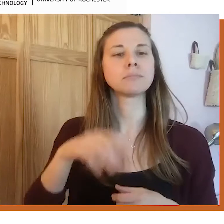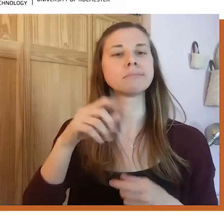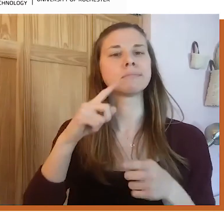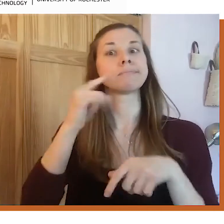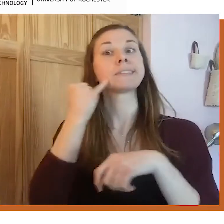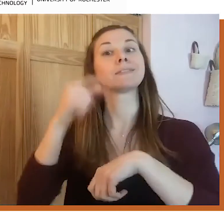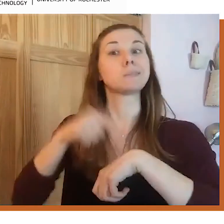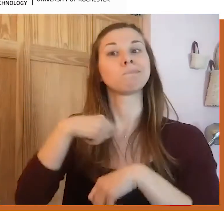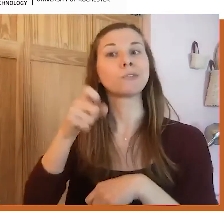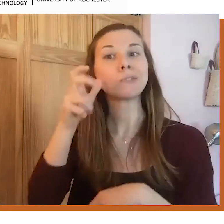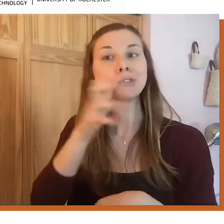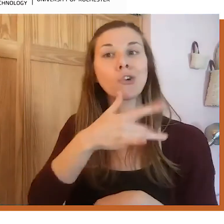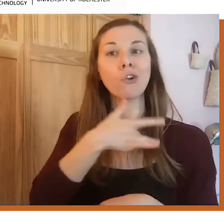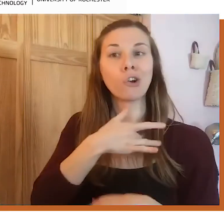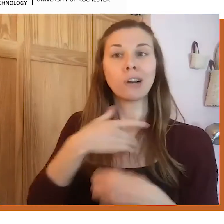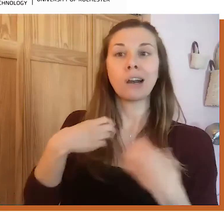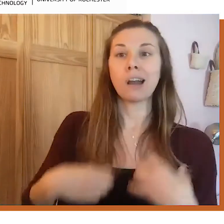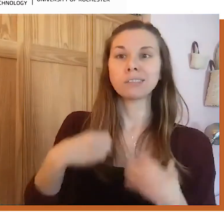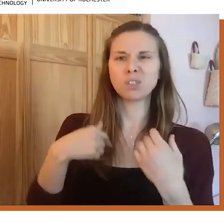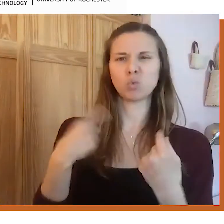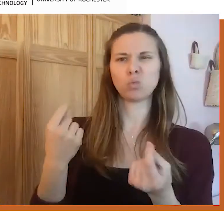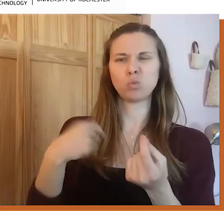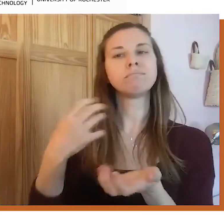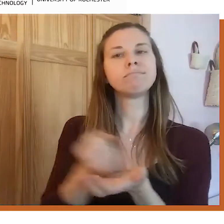If I needed to hear their breathing